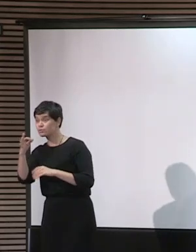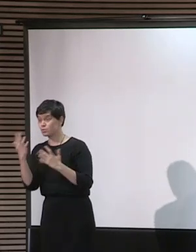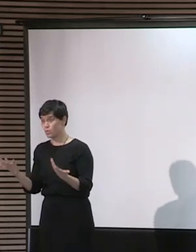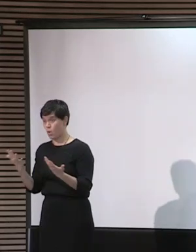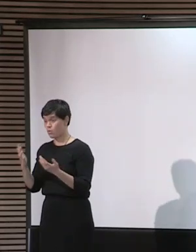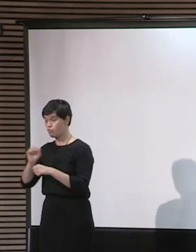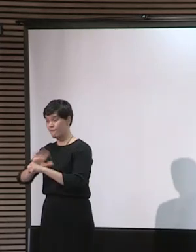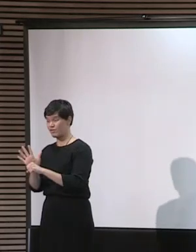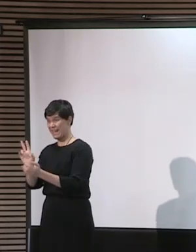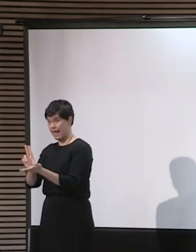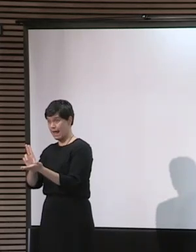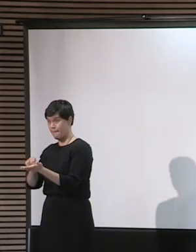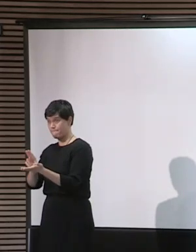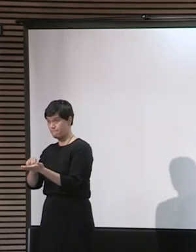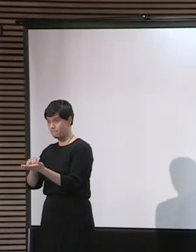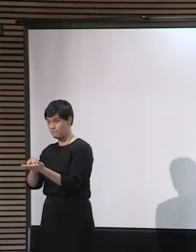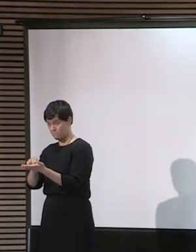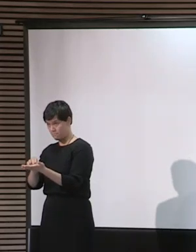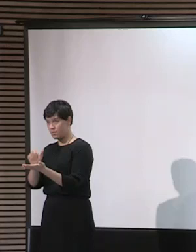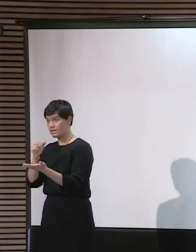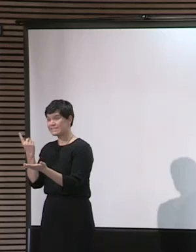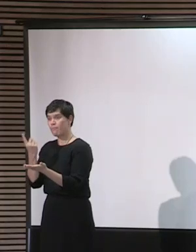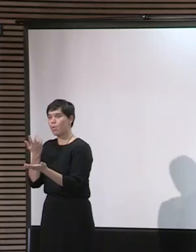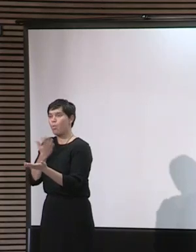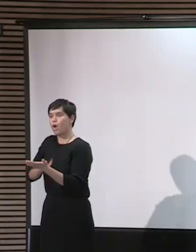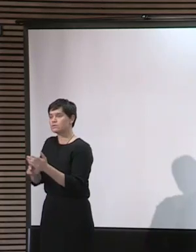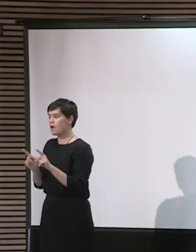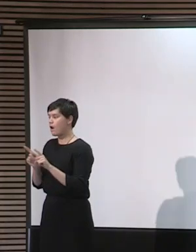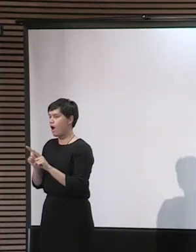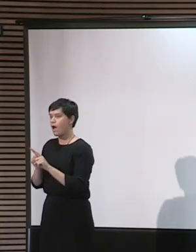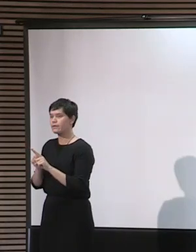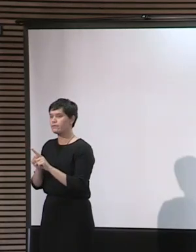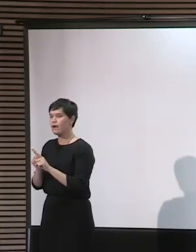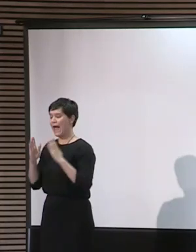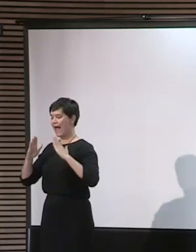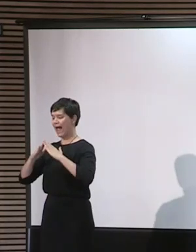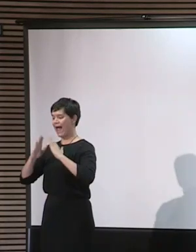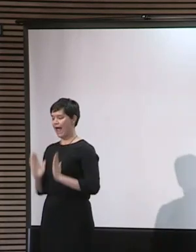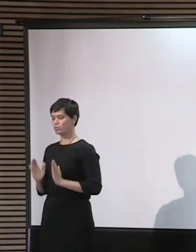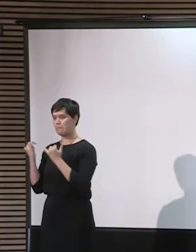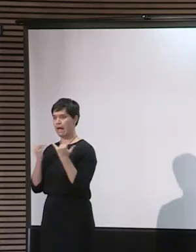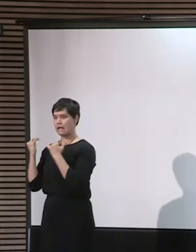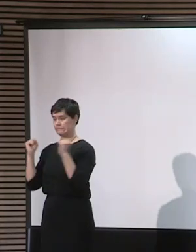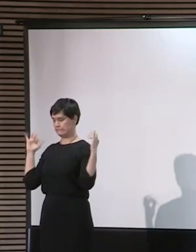results. Can you use the COVID-19